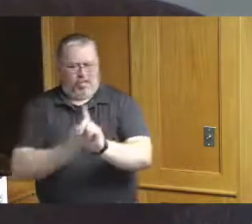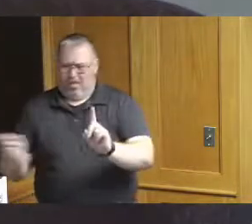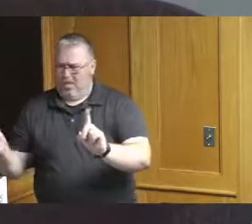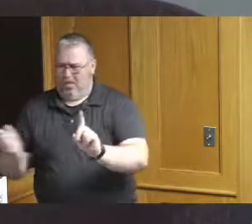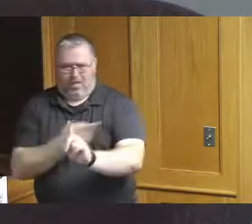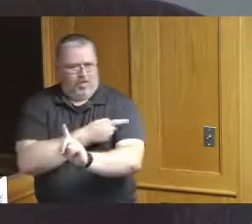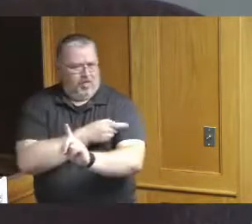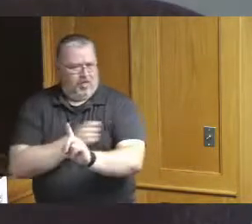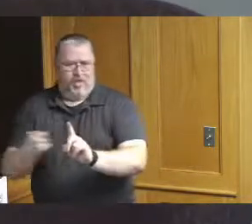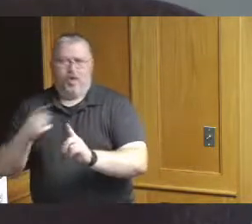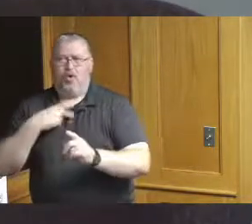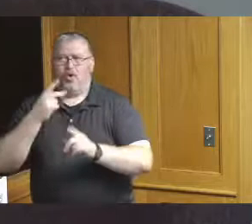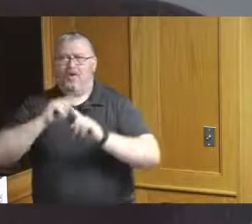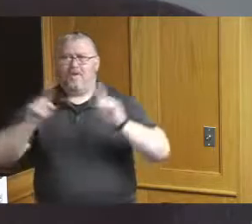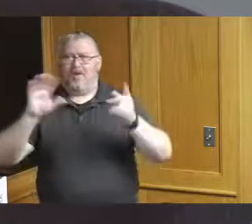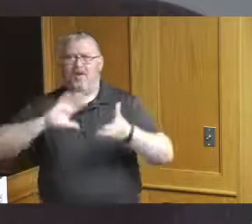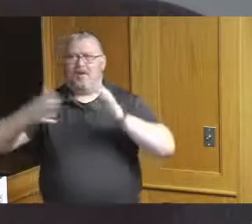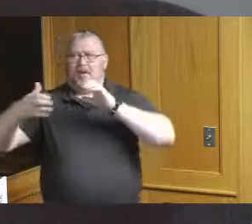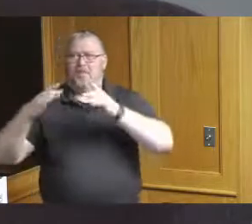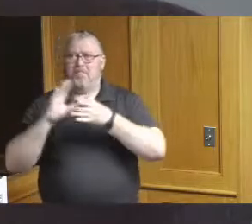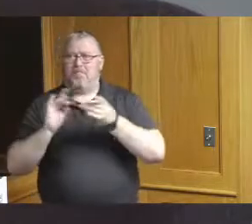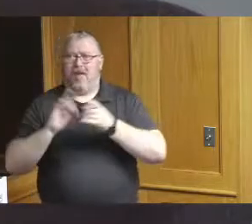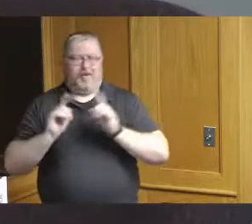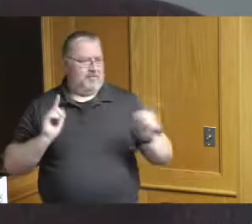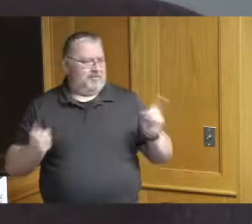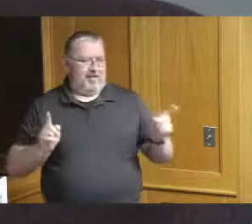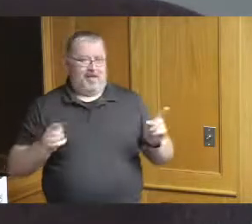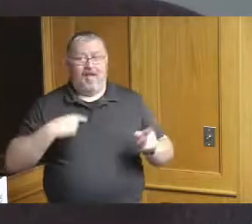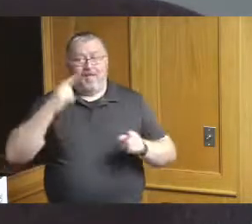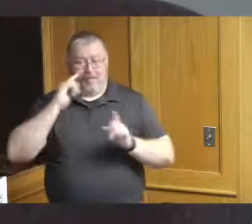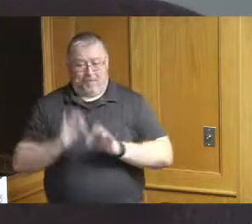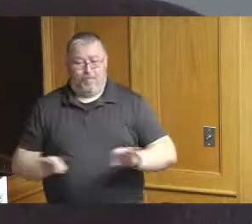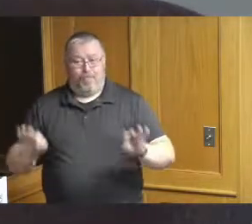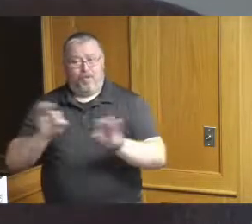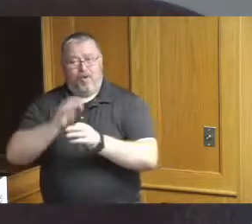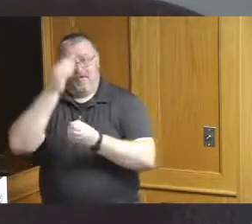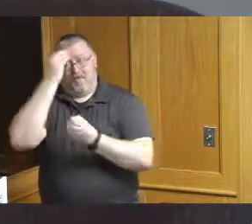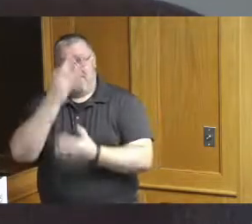saying very different things so i i think this is valuable um but at this point in time we're